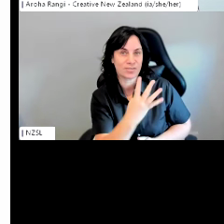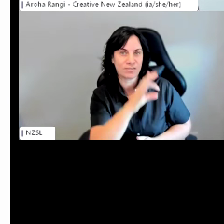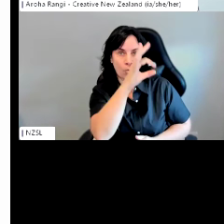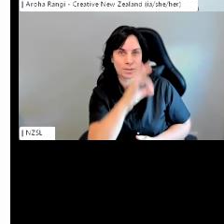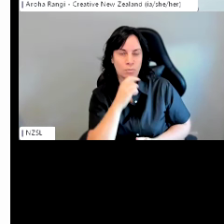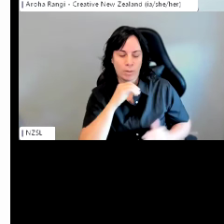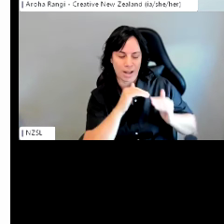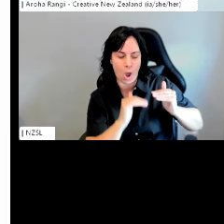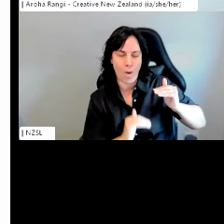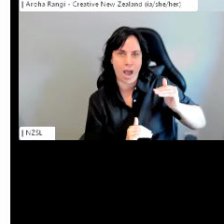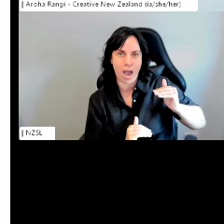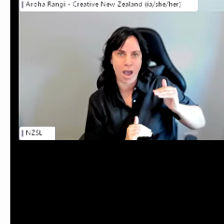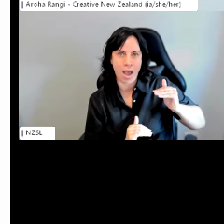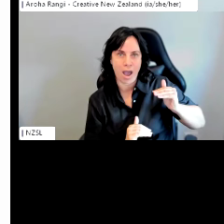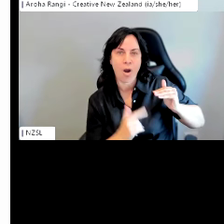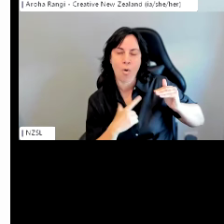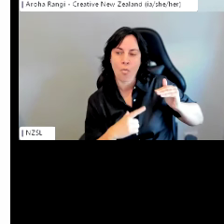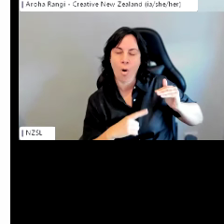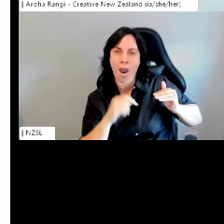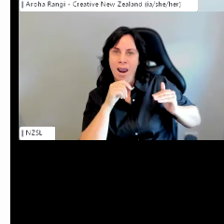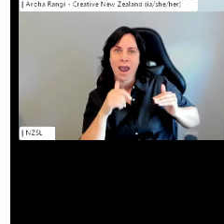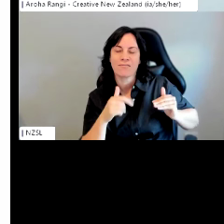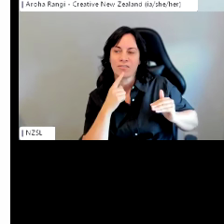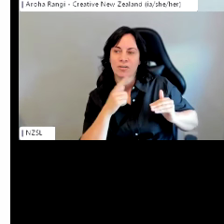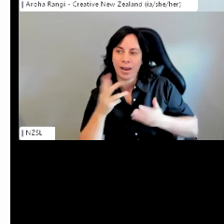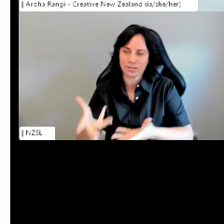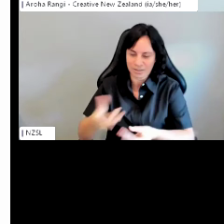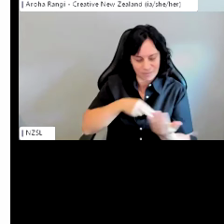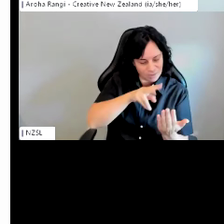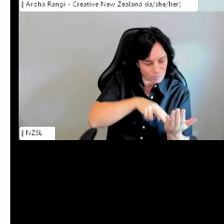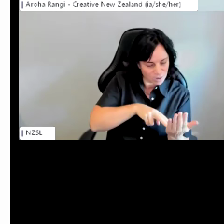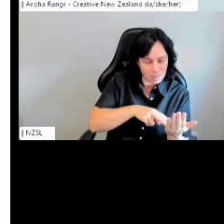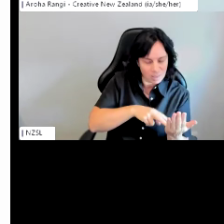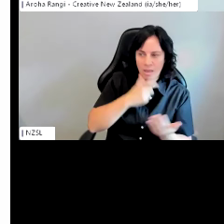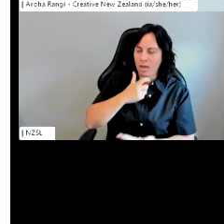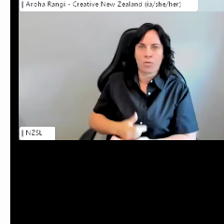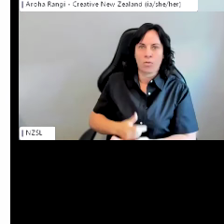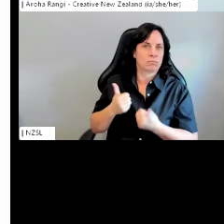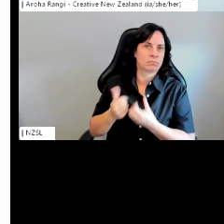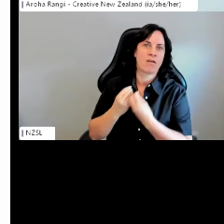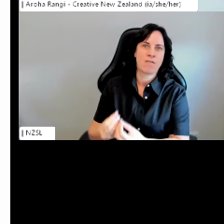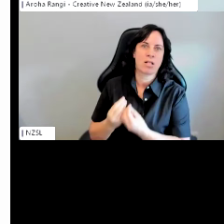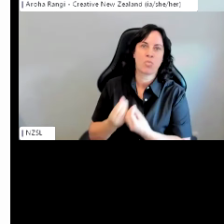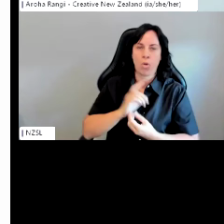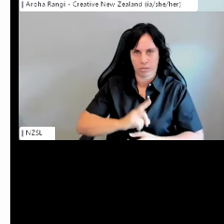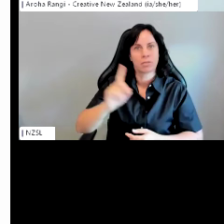getting all of that for just that money that seems really good value. So, this is not necessarily a